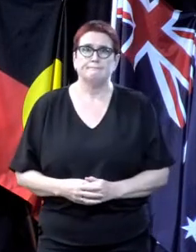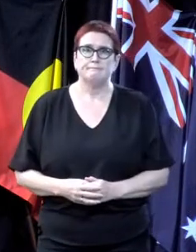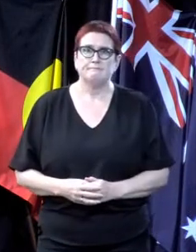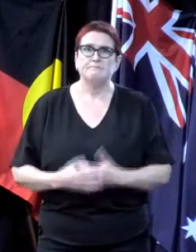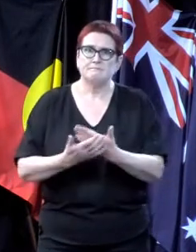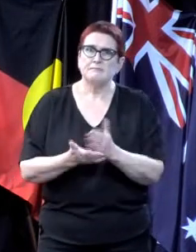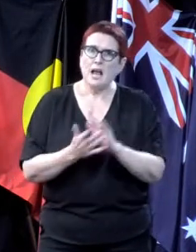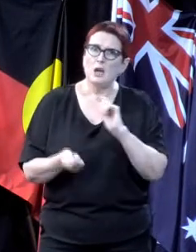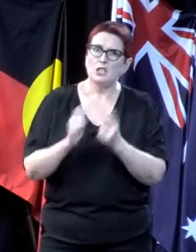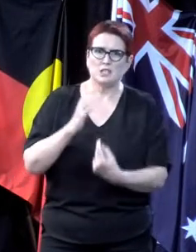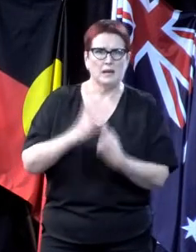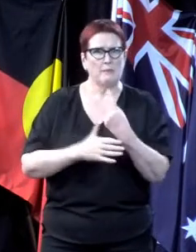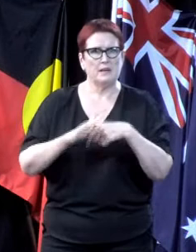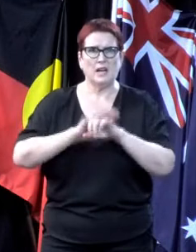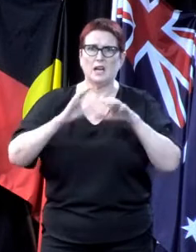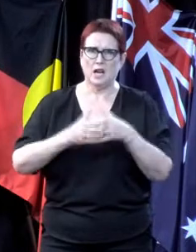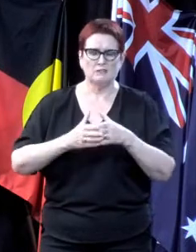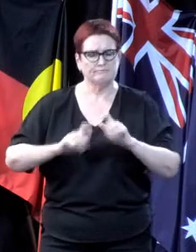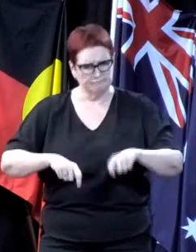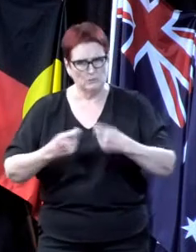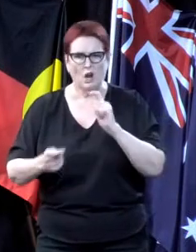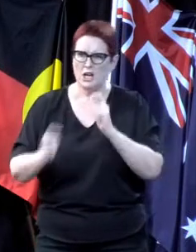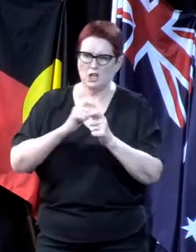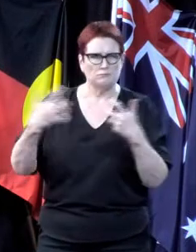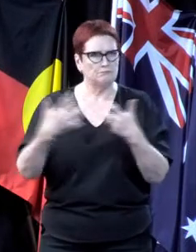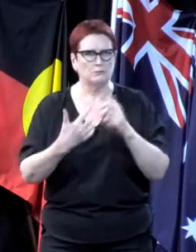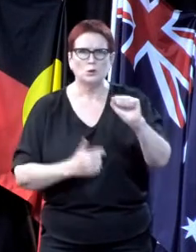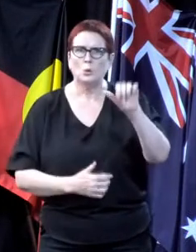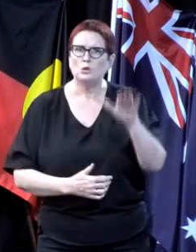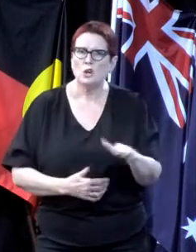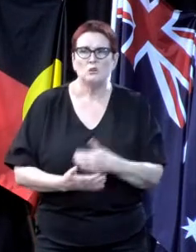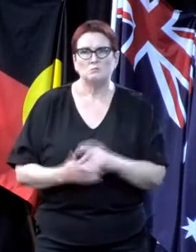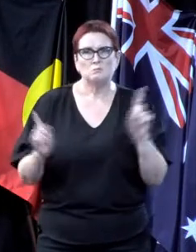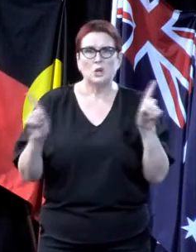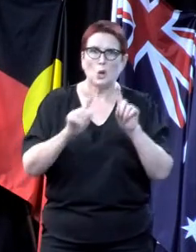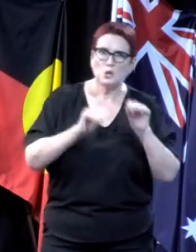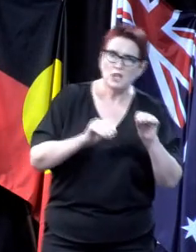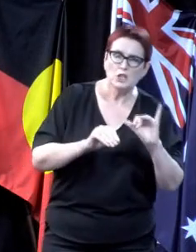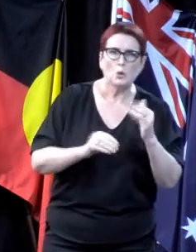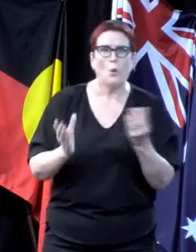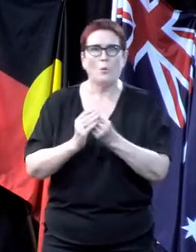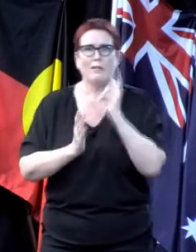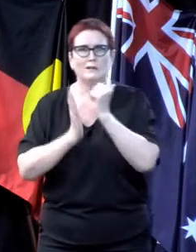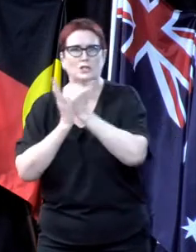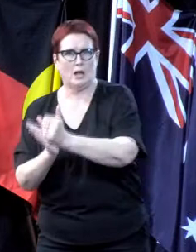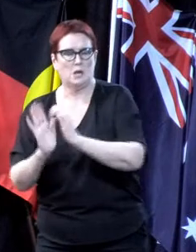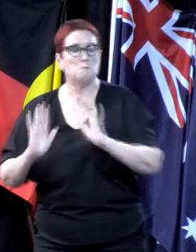We will provide the adjustments through either co-teaching or a teacher aide. The parent then asked